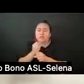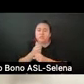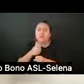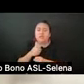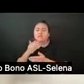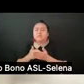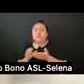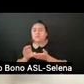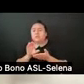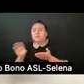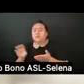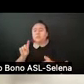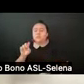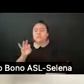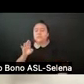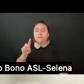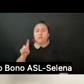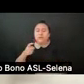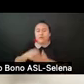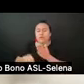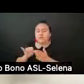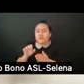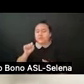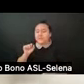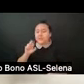salaries. But you have to have production remaining.